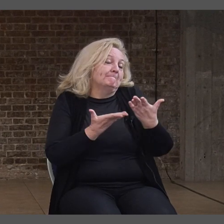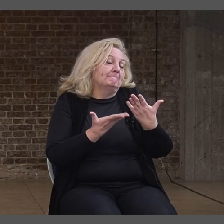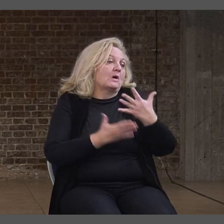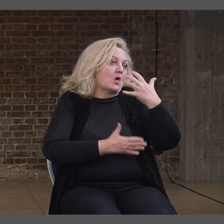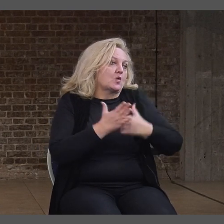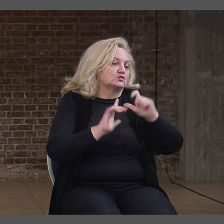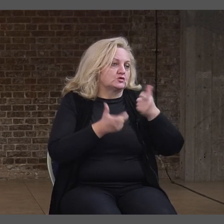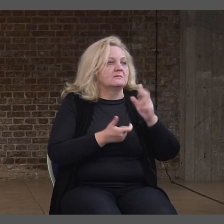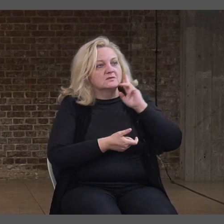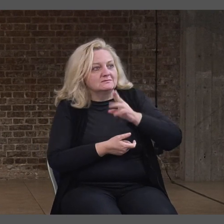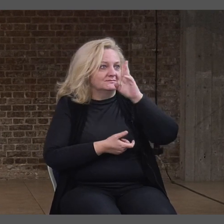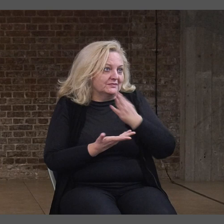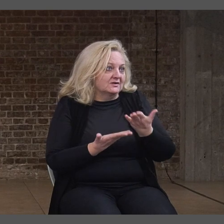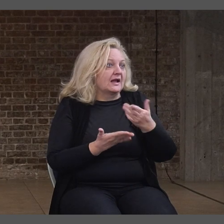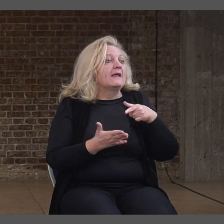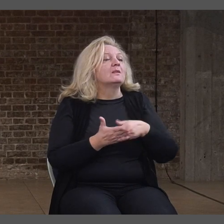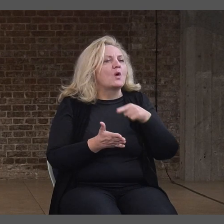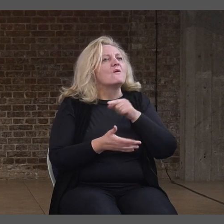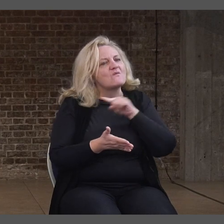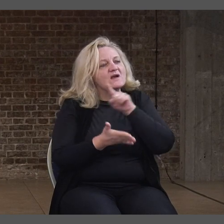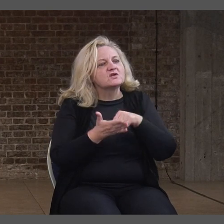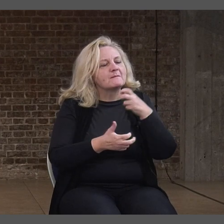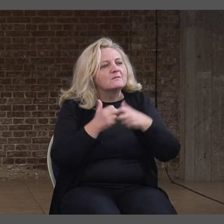But that's this problem, this nuance,